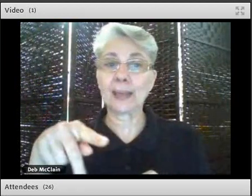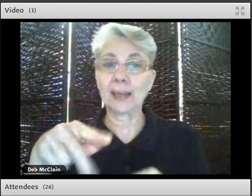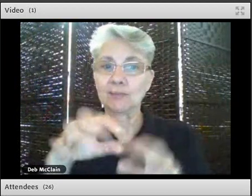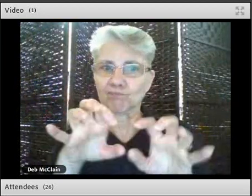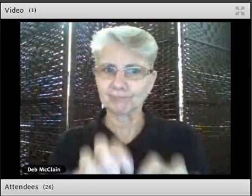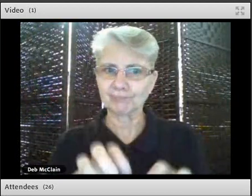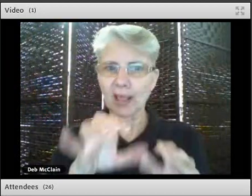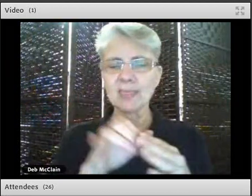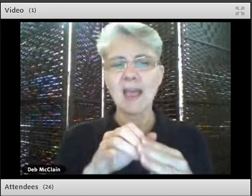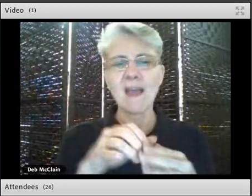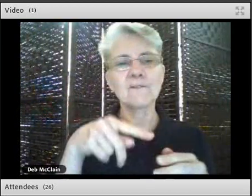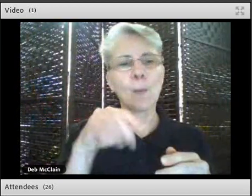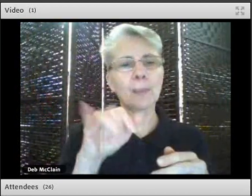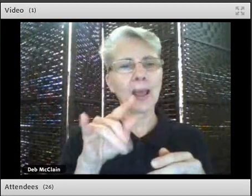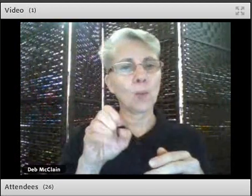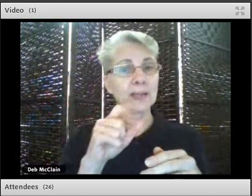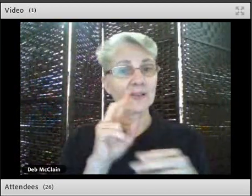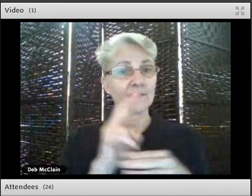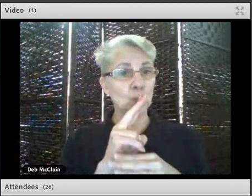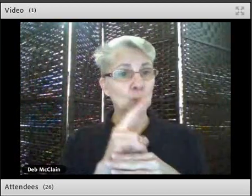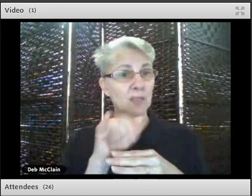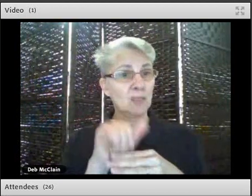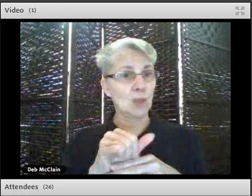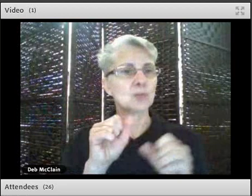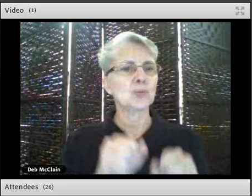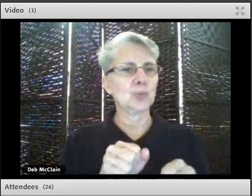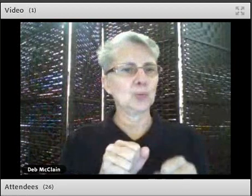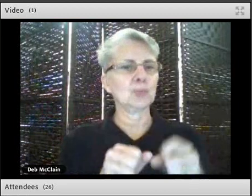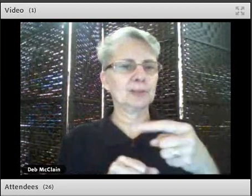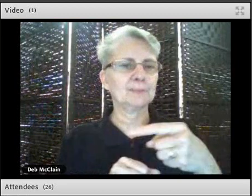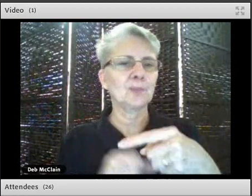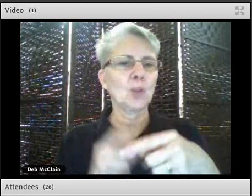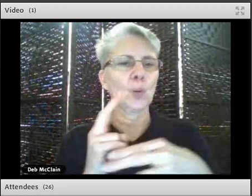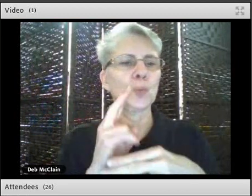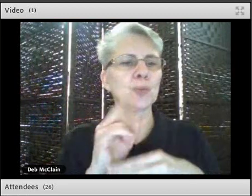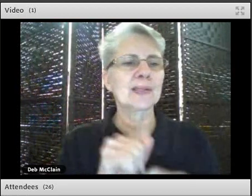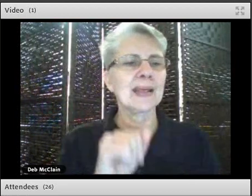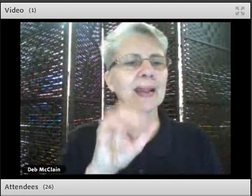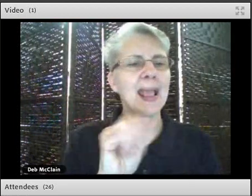File size -- if it's presented, give that size.